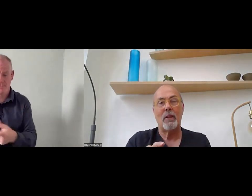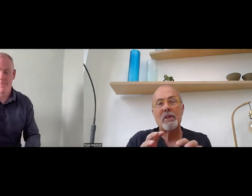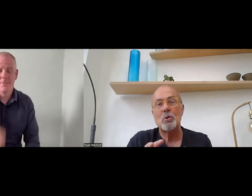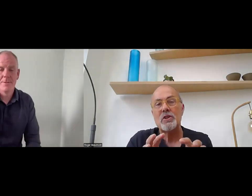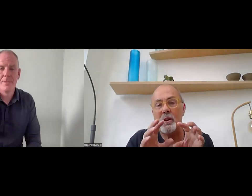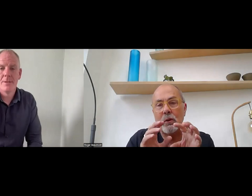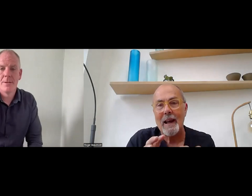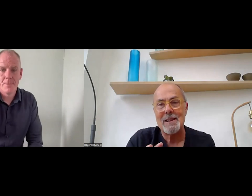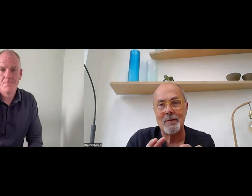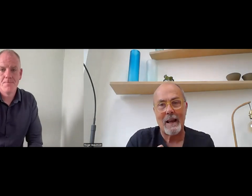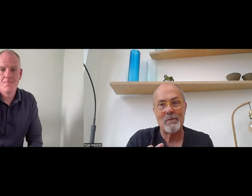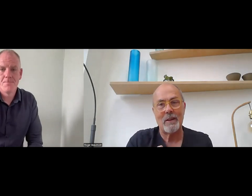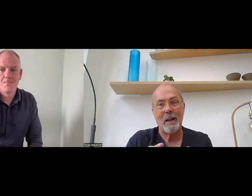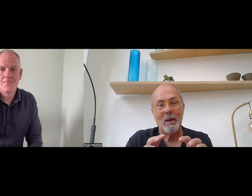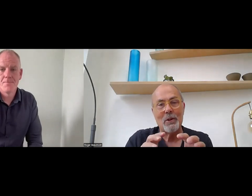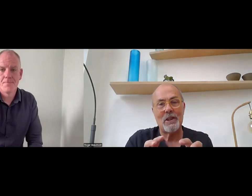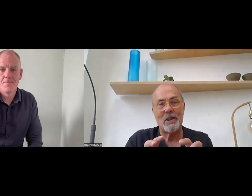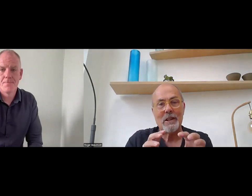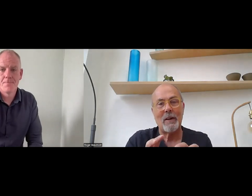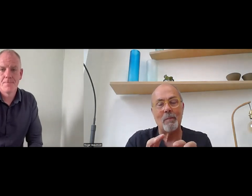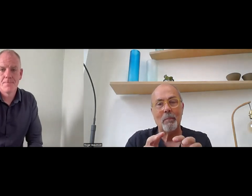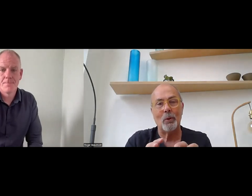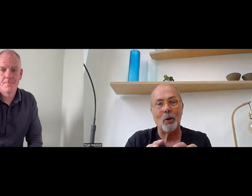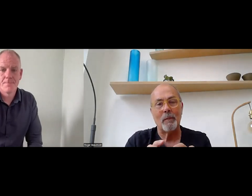but there is also creative captioning, which is incredibly important.